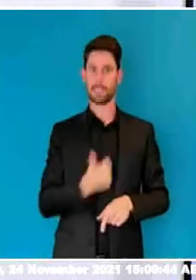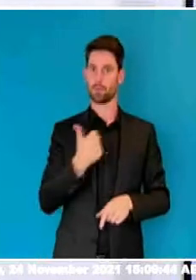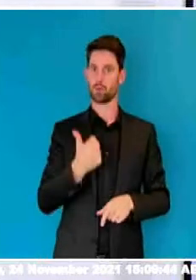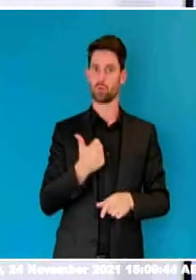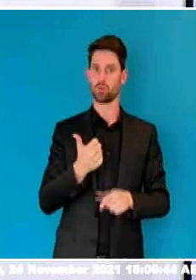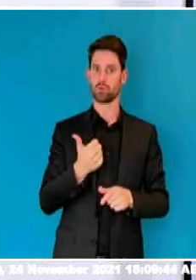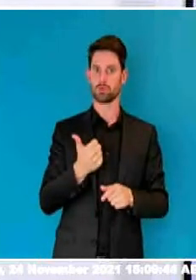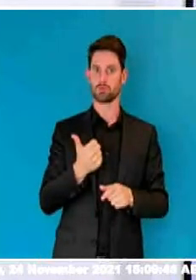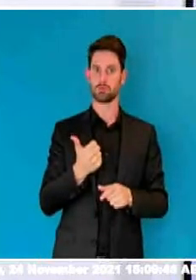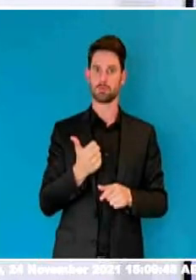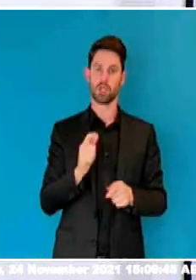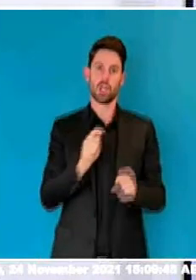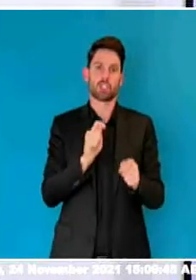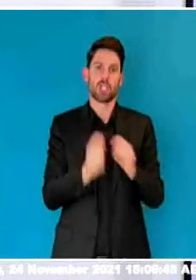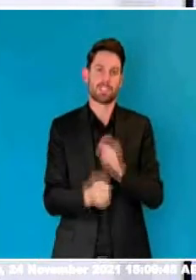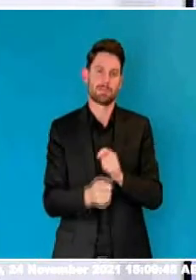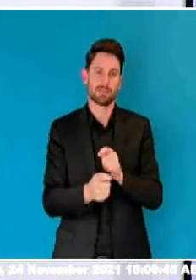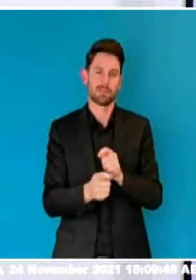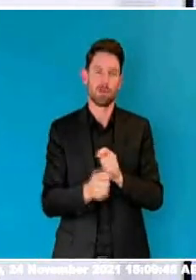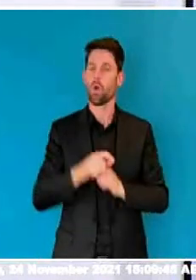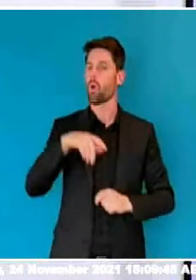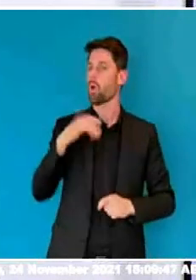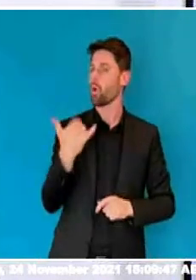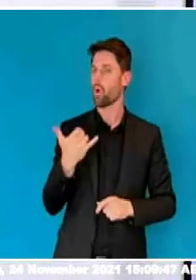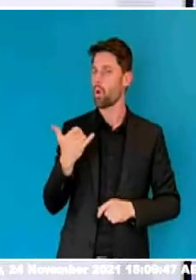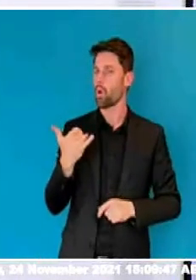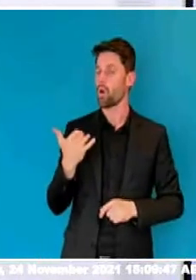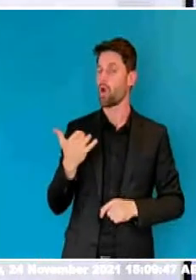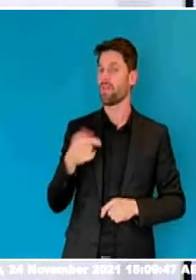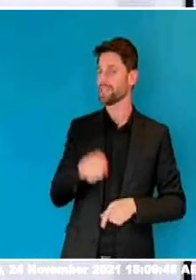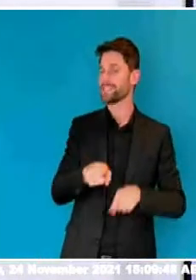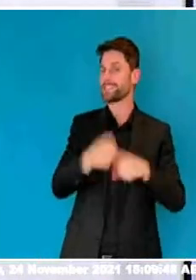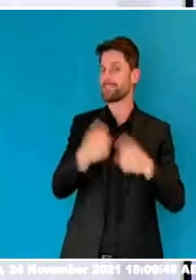Mr Radford, maybe I will ask you to go first. Yes, certainly.